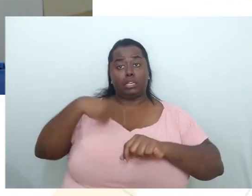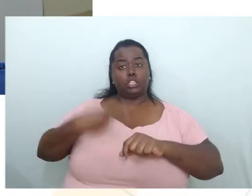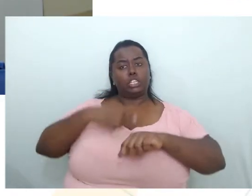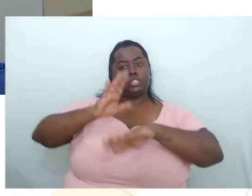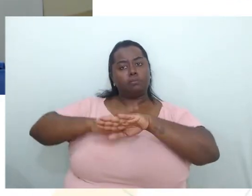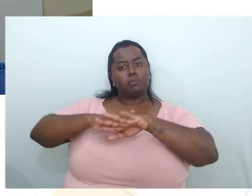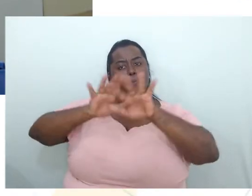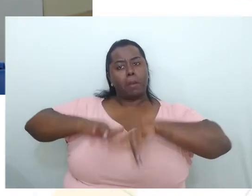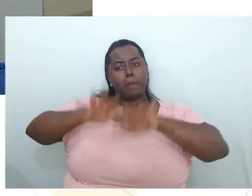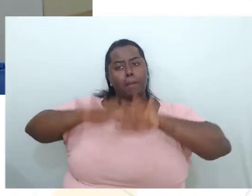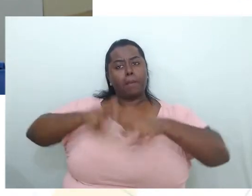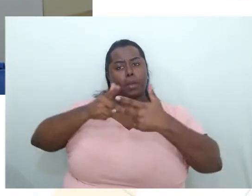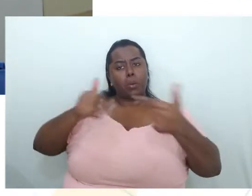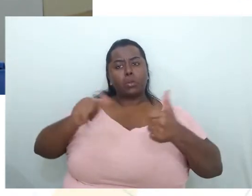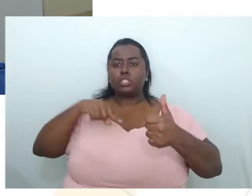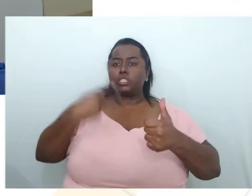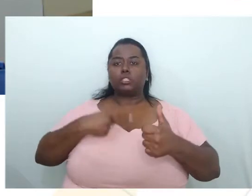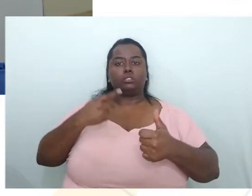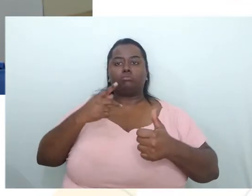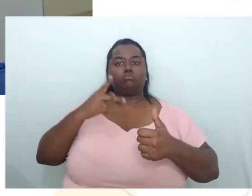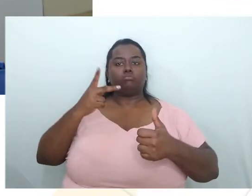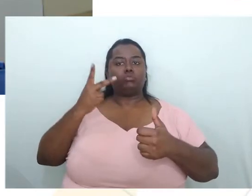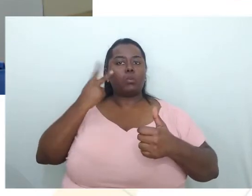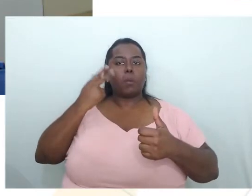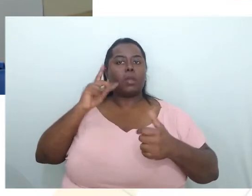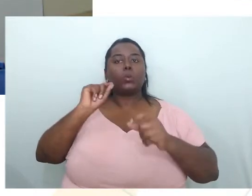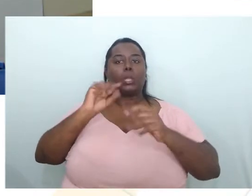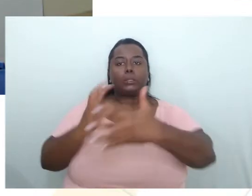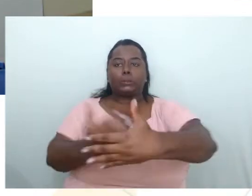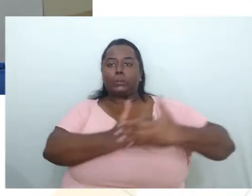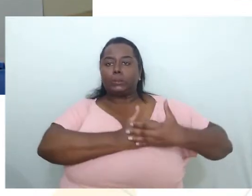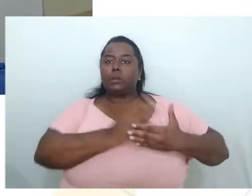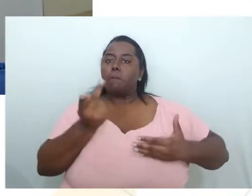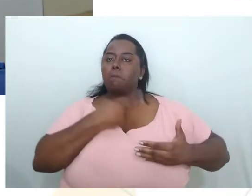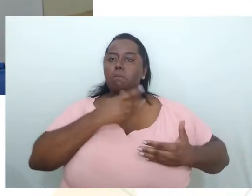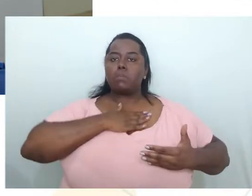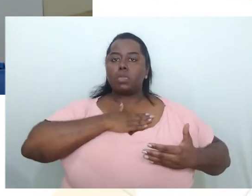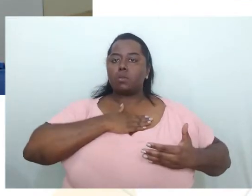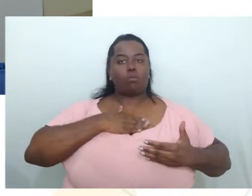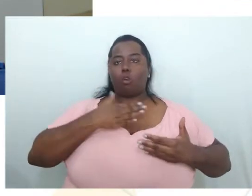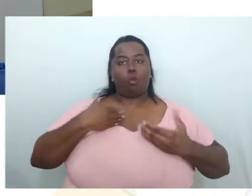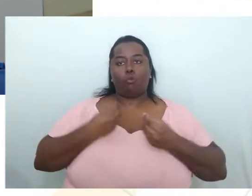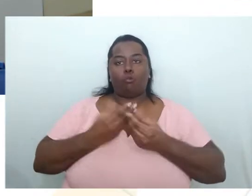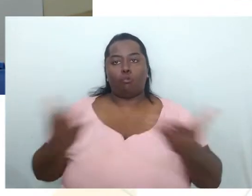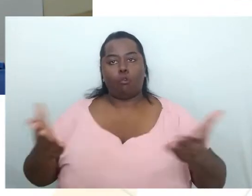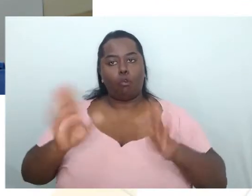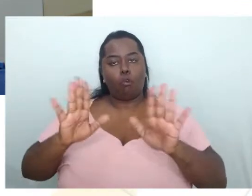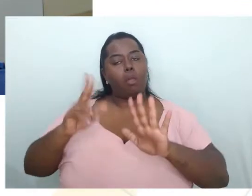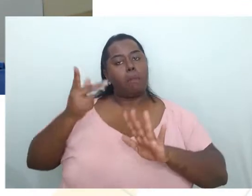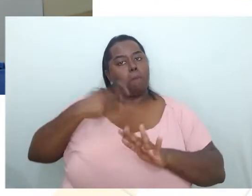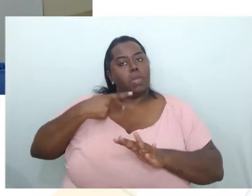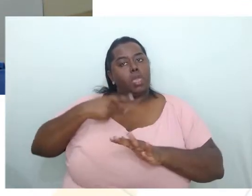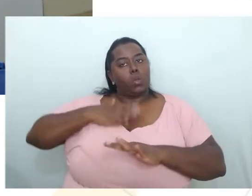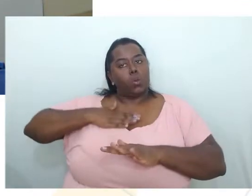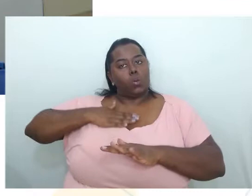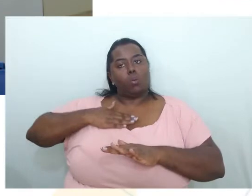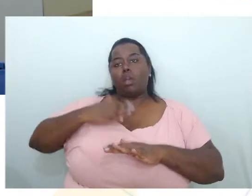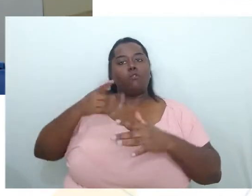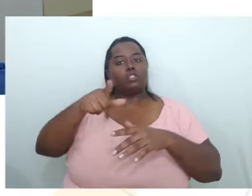and we keep it under wrap and cover right, represent cover because we think that "oh, it is my intellectual property you can't touch it, you can't use it, if